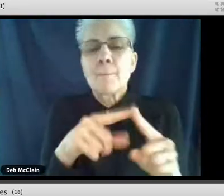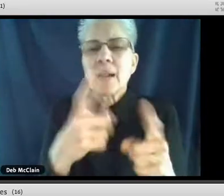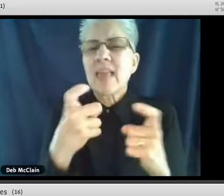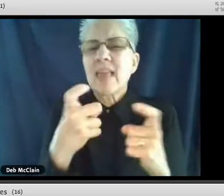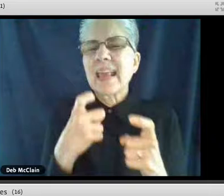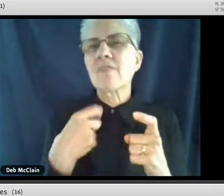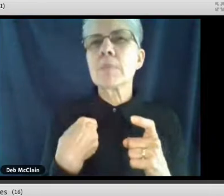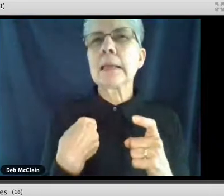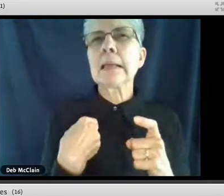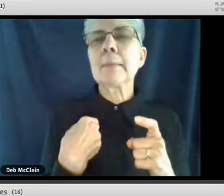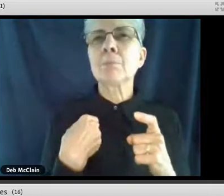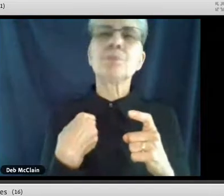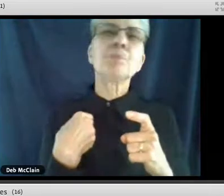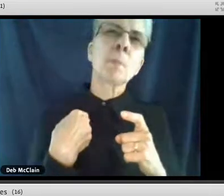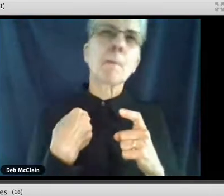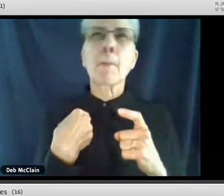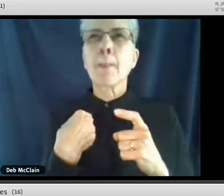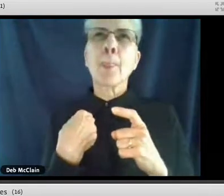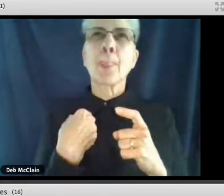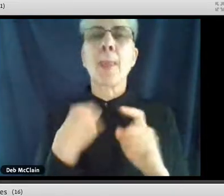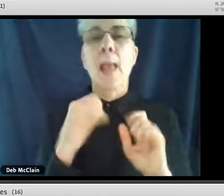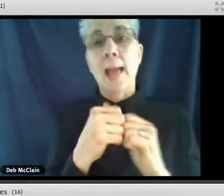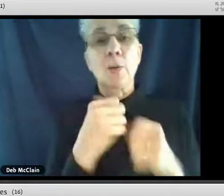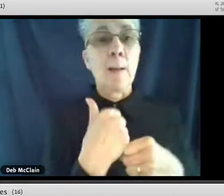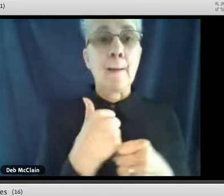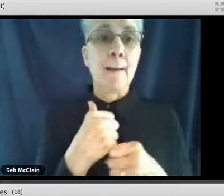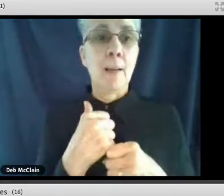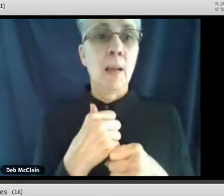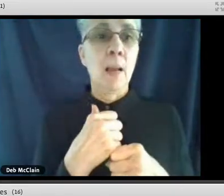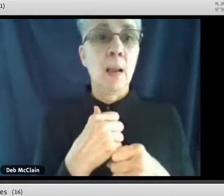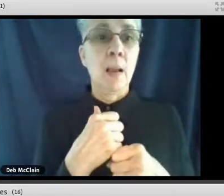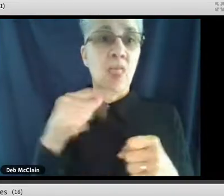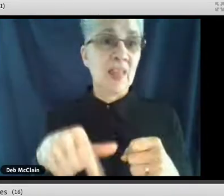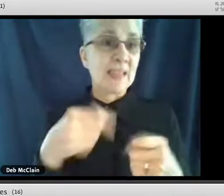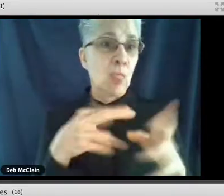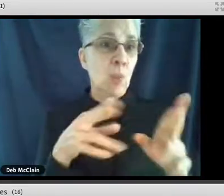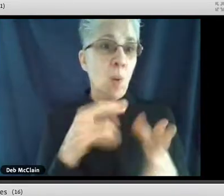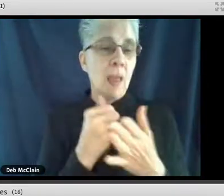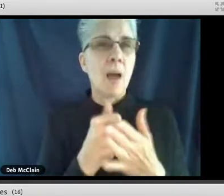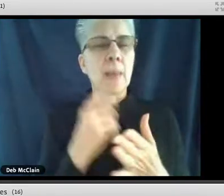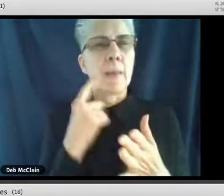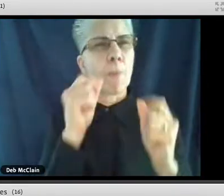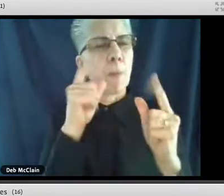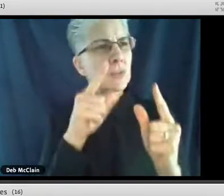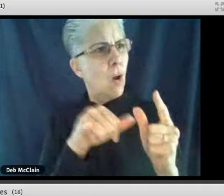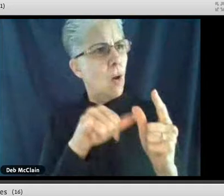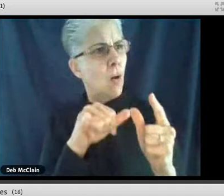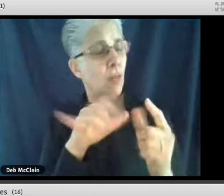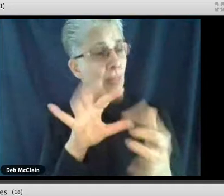"Would coffee makers in the room, would this"... It might open my eyes to, "Oh, that's an option?"